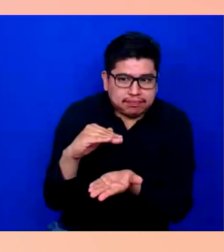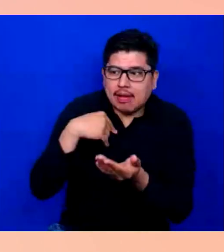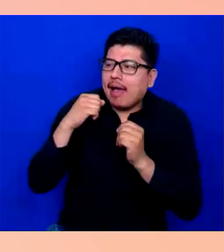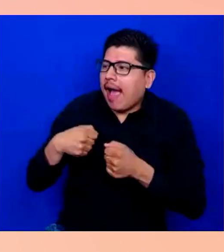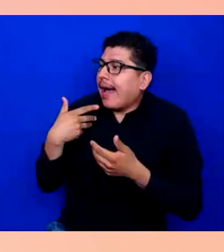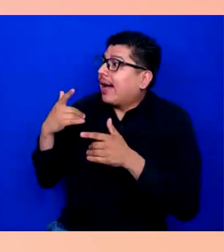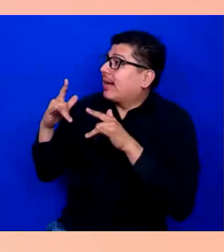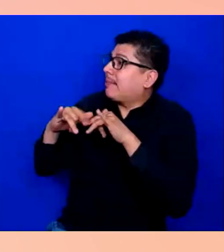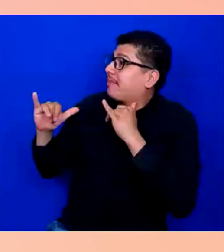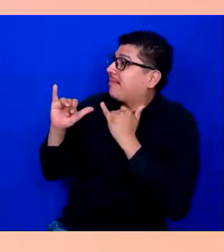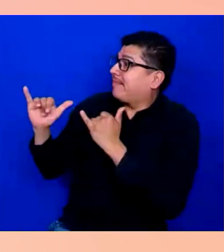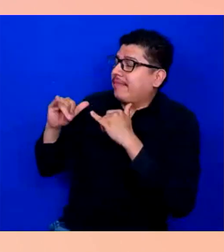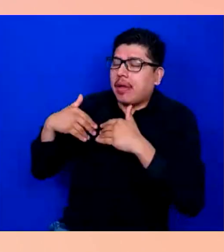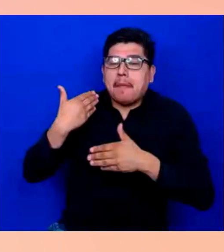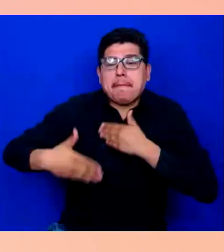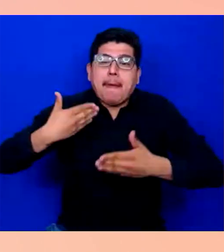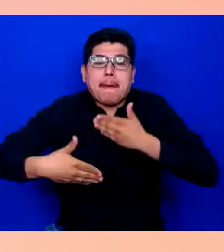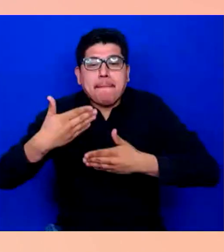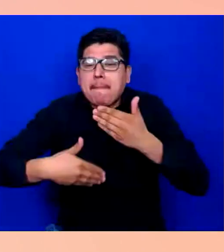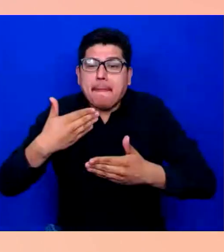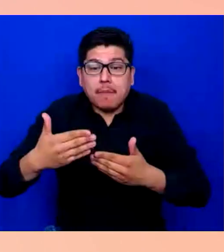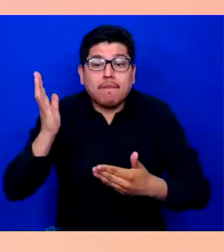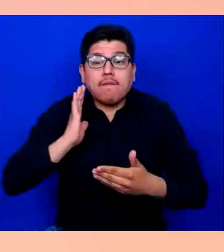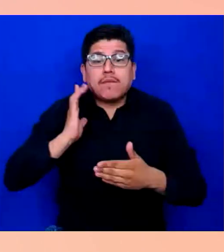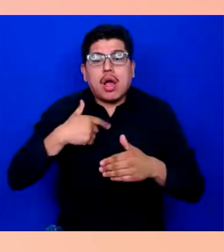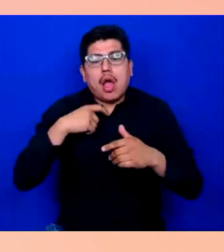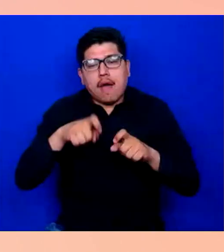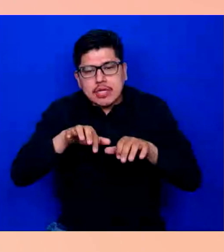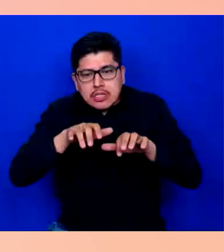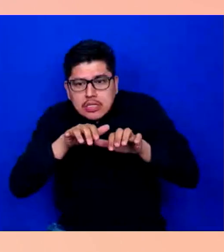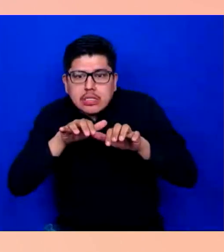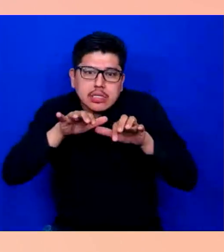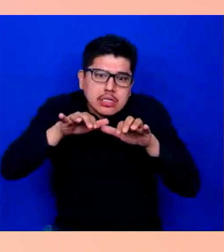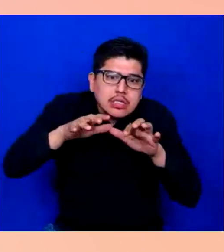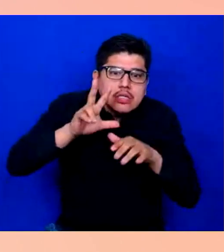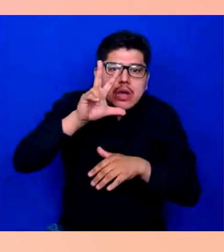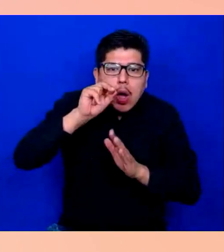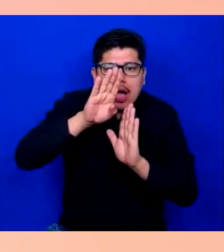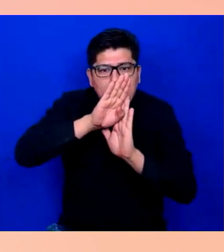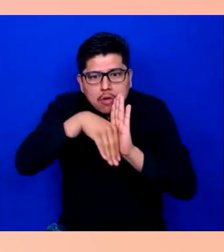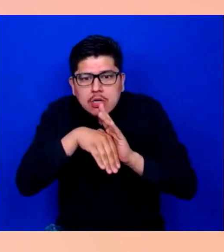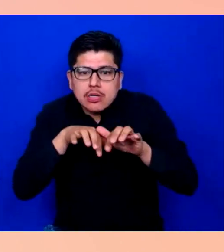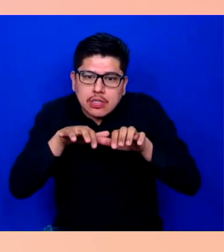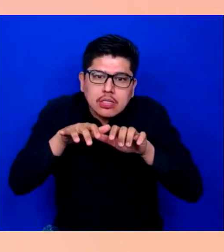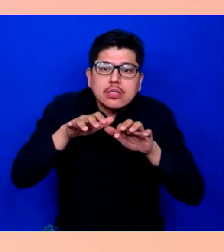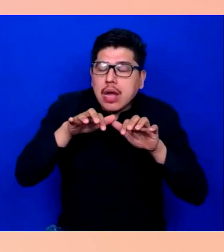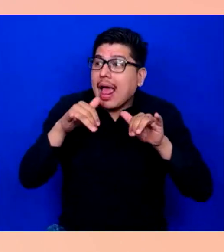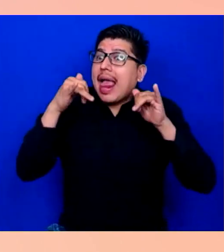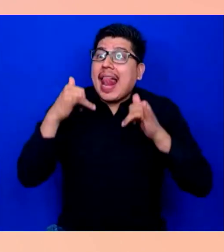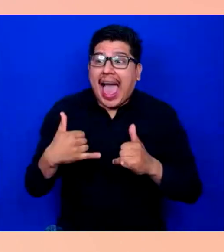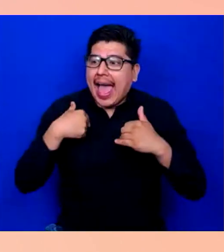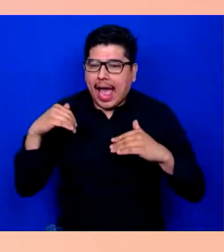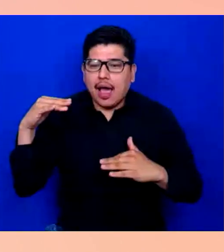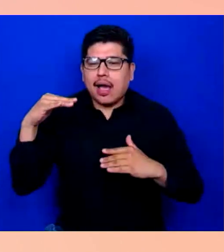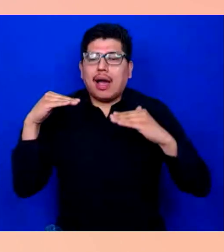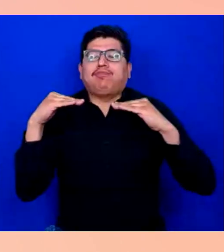me 30 minutes and now I can do it just as fast as them. I see myself being able to keep up and